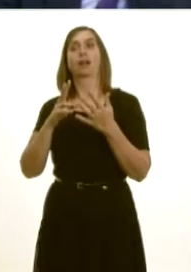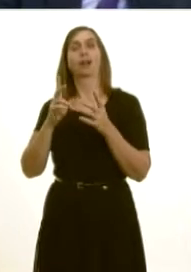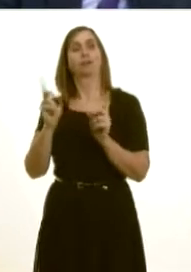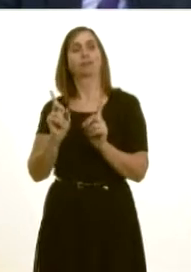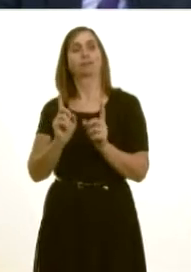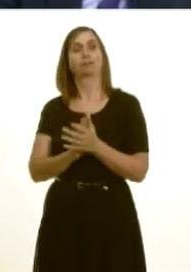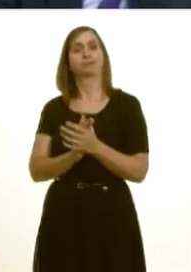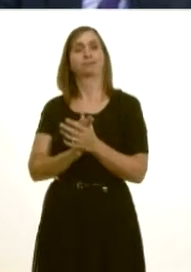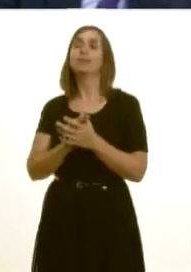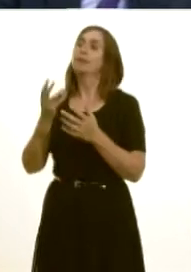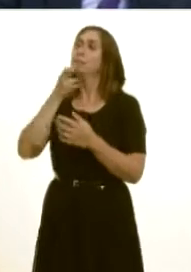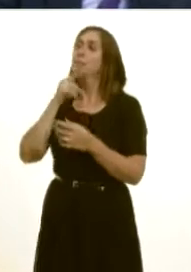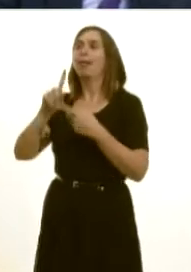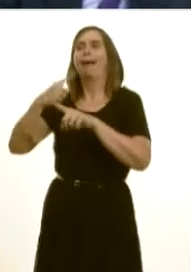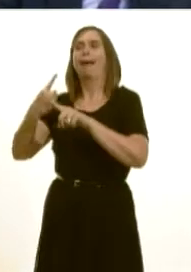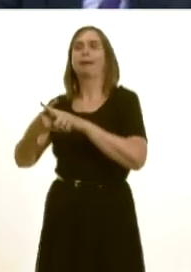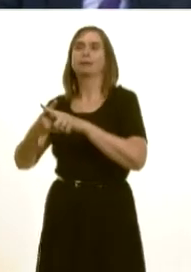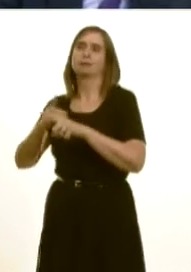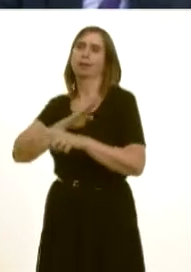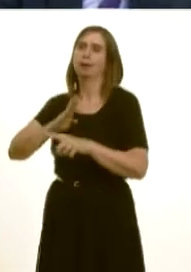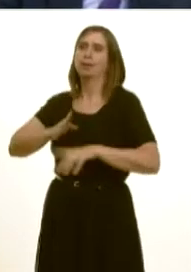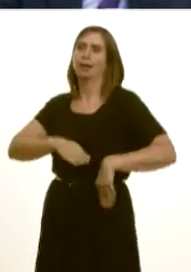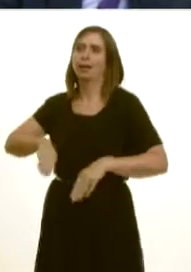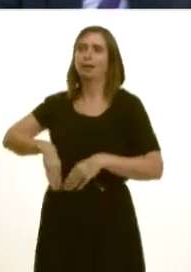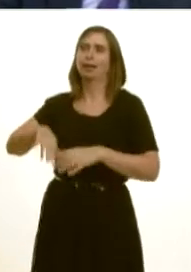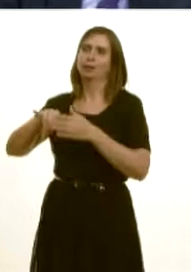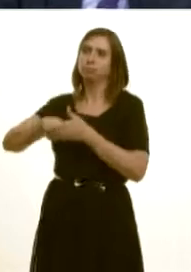Welsh NHS. There was an additional £100,000, which was very welcome investment indeed,